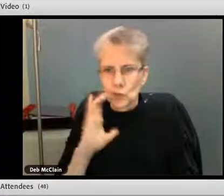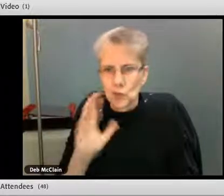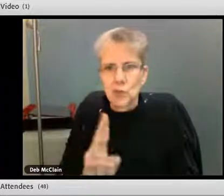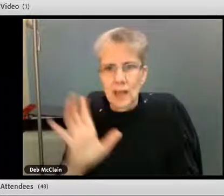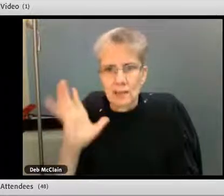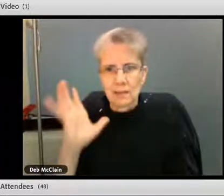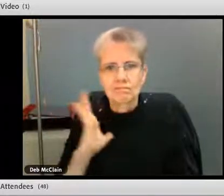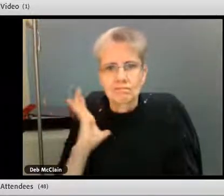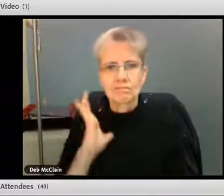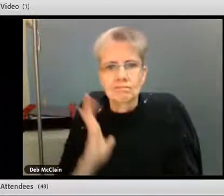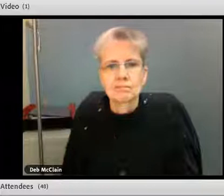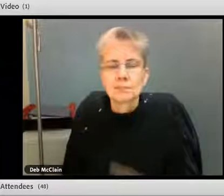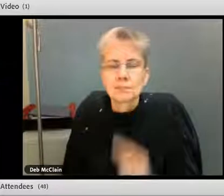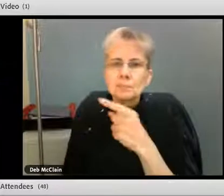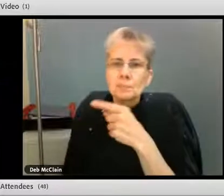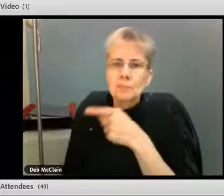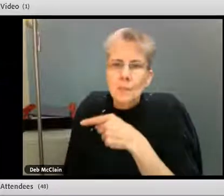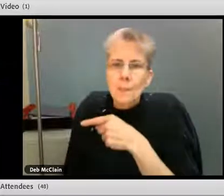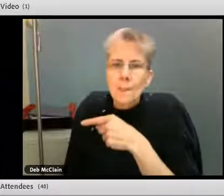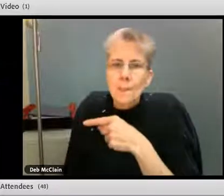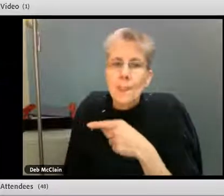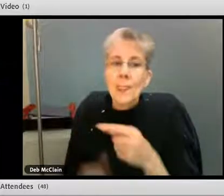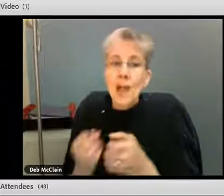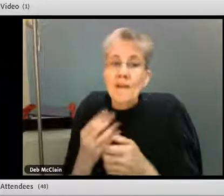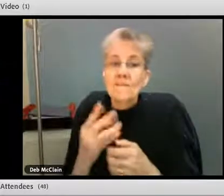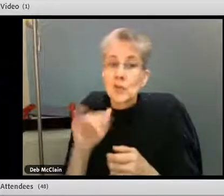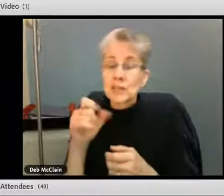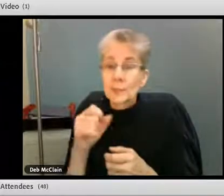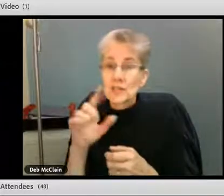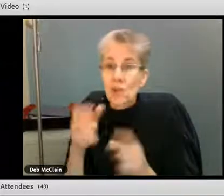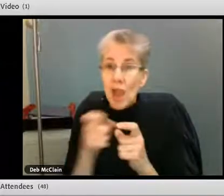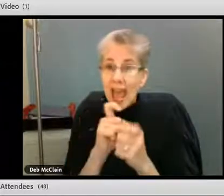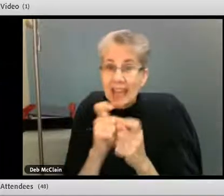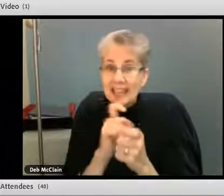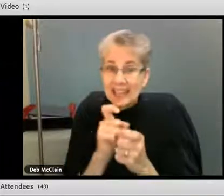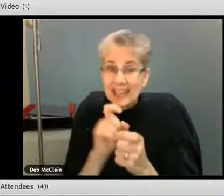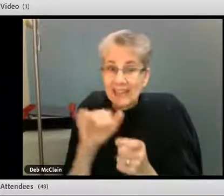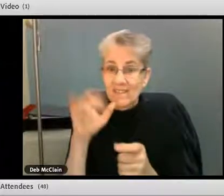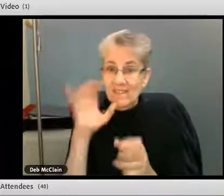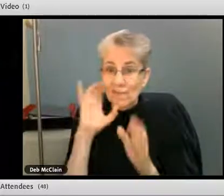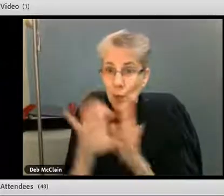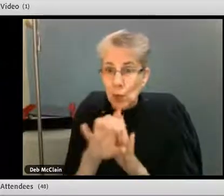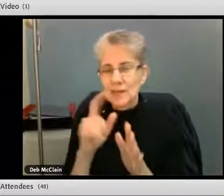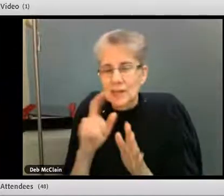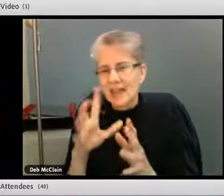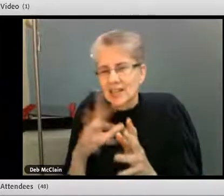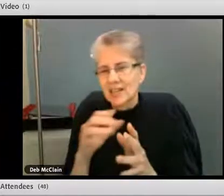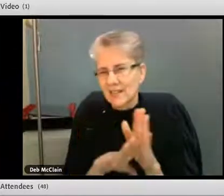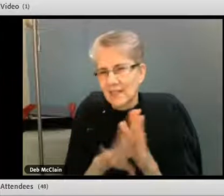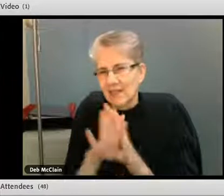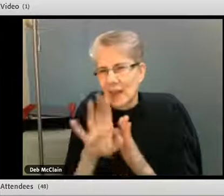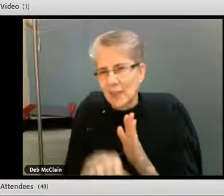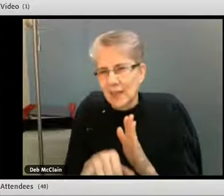So a couple tips for editing photos. I just kind of put these together. Most of the software that we looked at in both the web-based